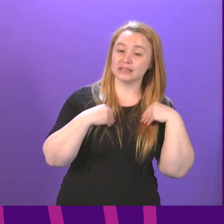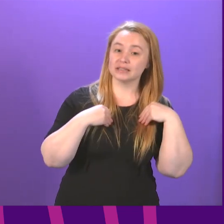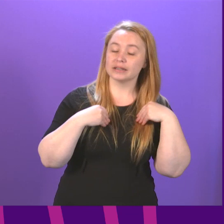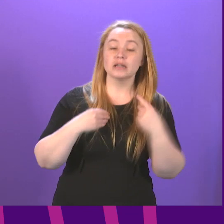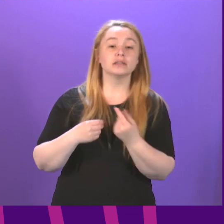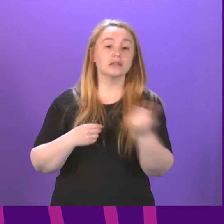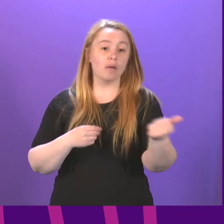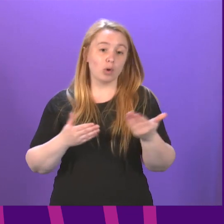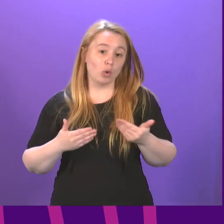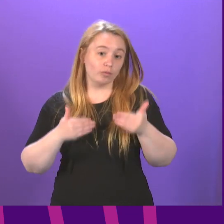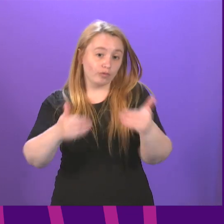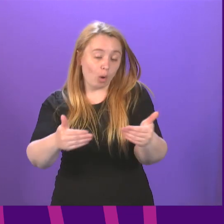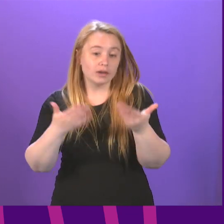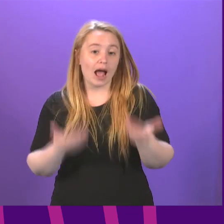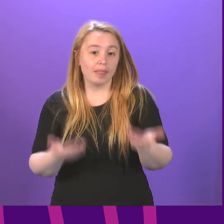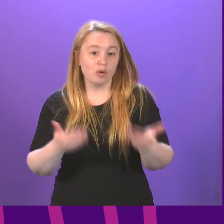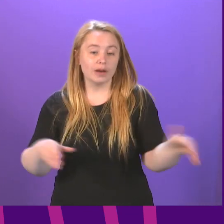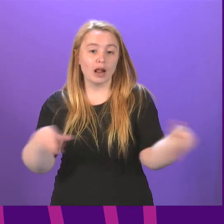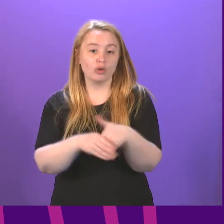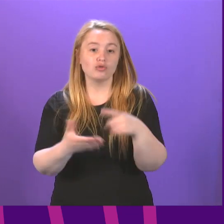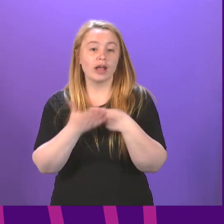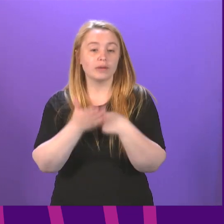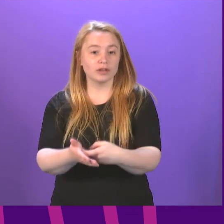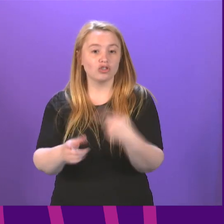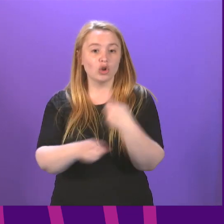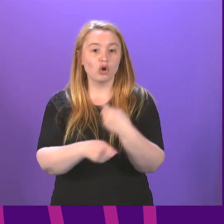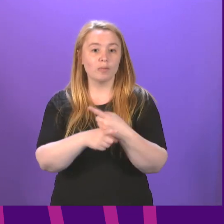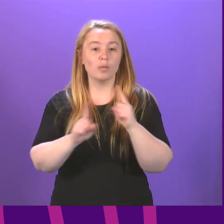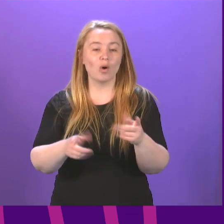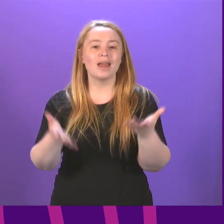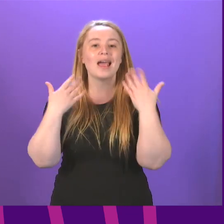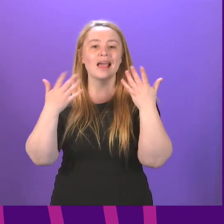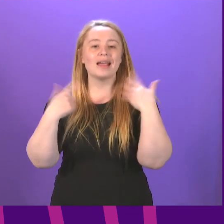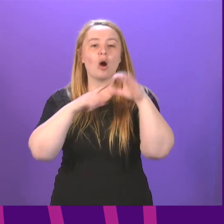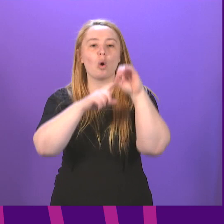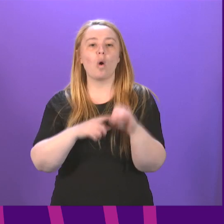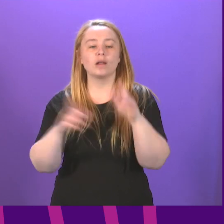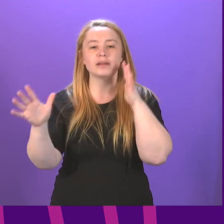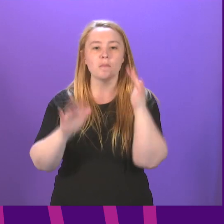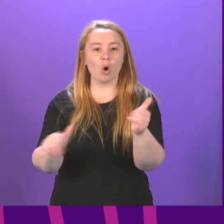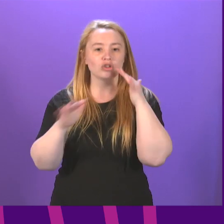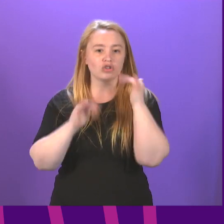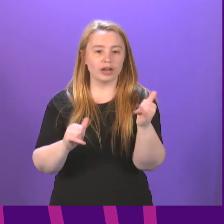forward include those relating specifically to air quality monitoring and community engagement. SEPA